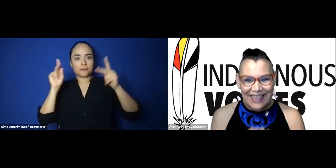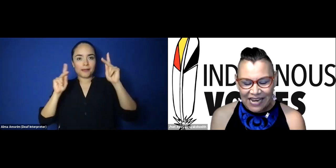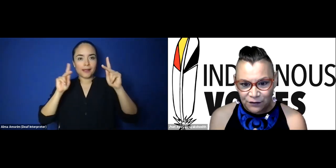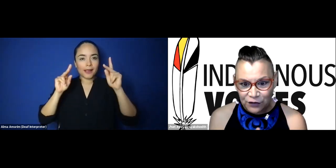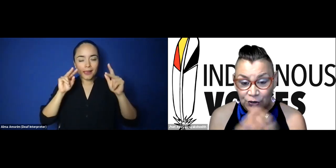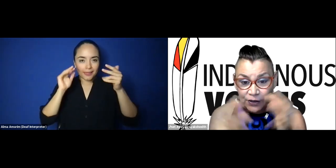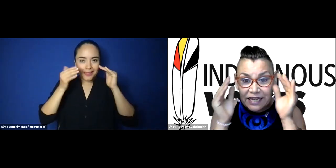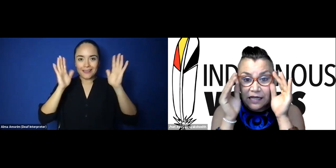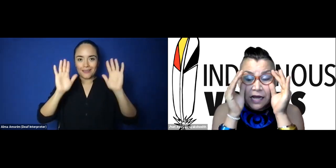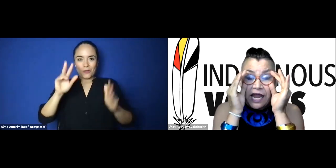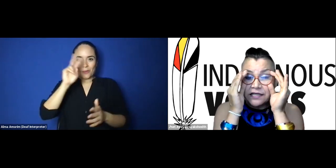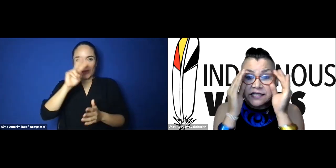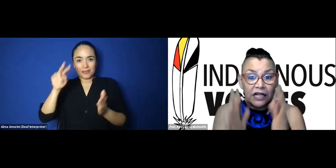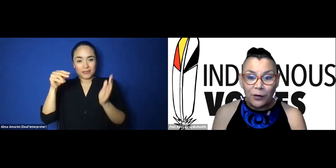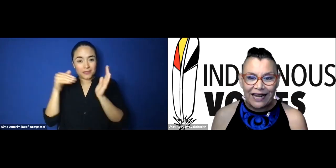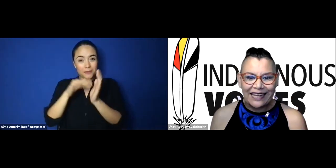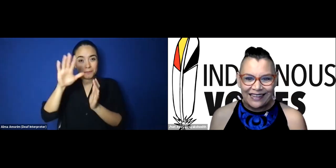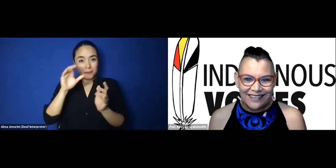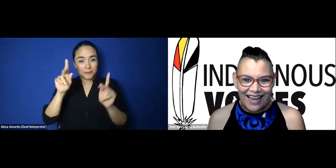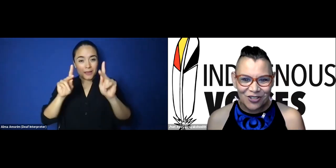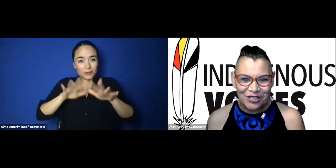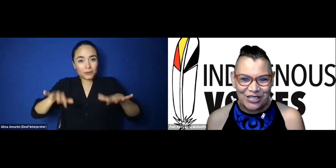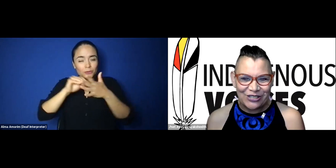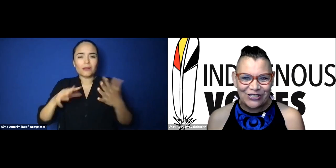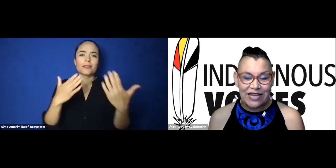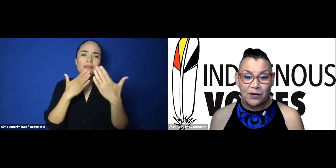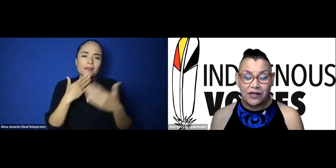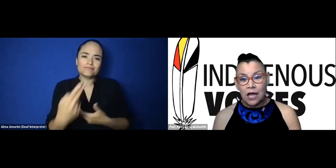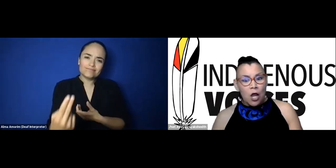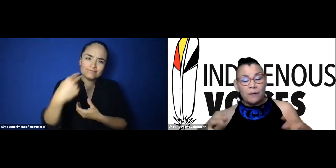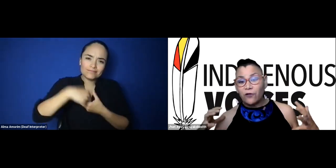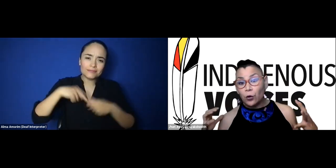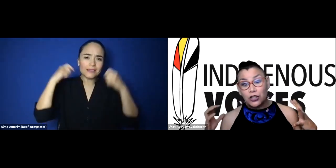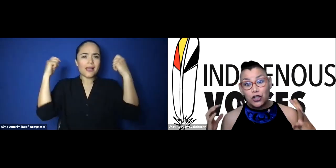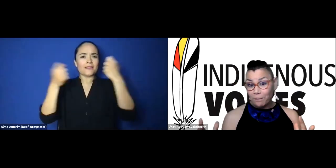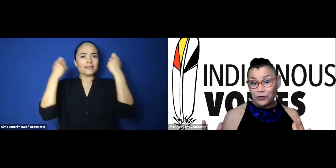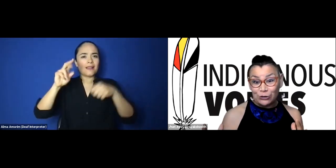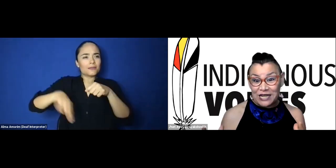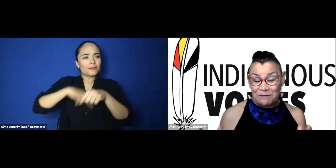thanks for tuning in and celebrating National Indigenous Day with us. Before we jump too deep